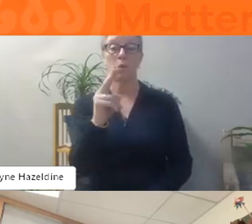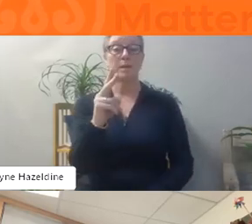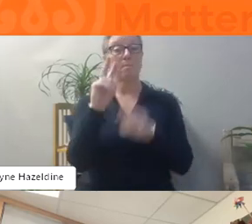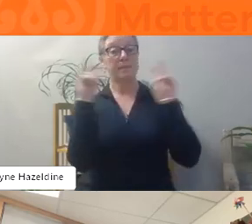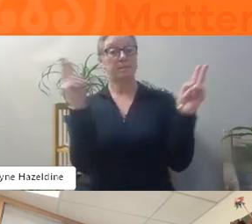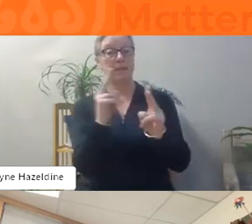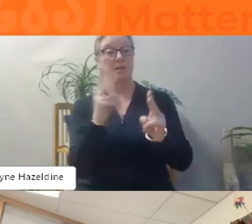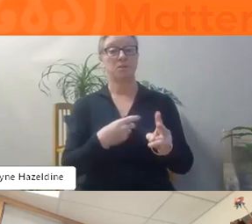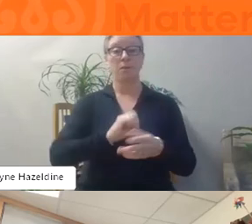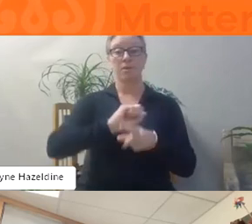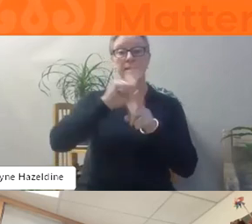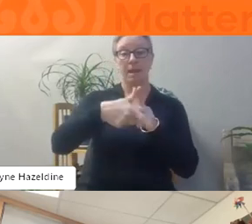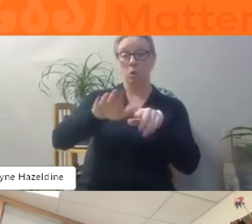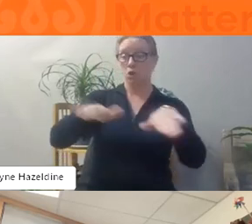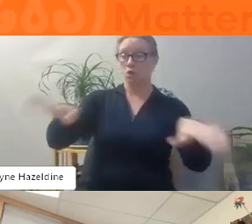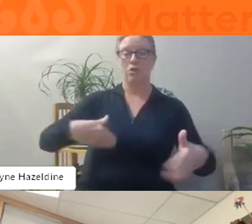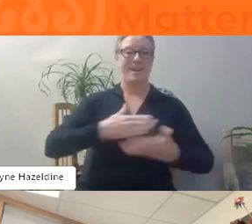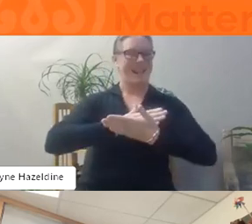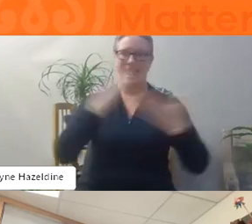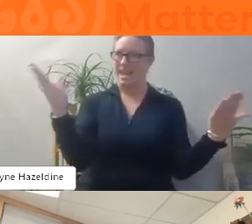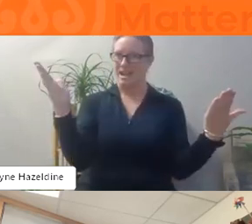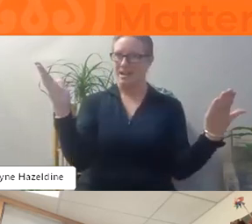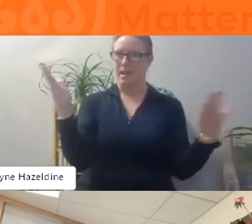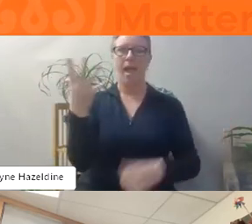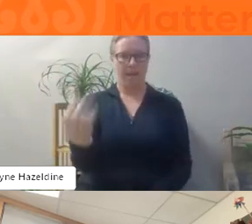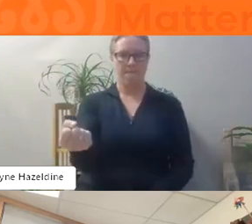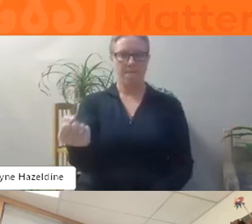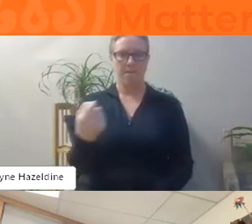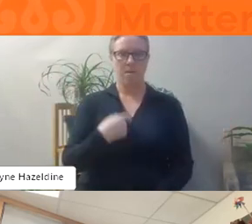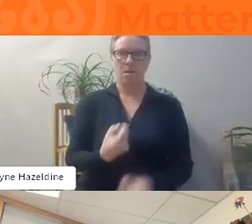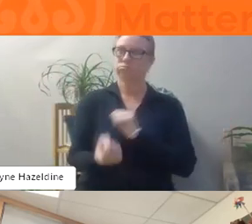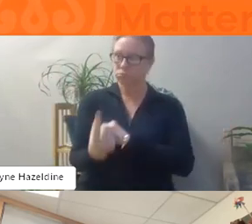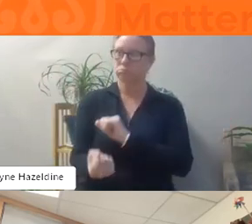been very clear as well, that too often they are not safe in our